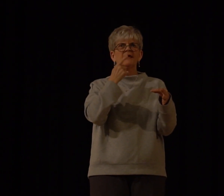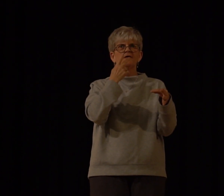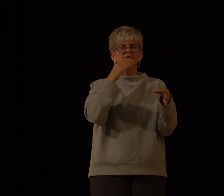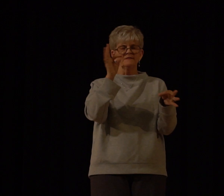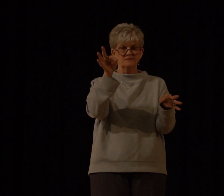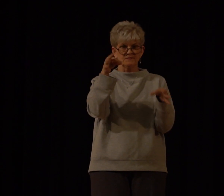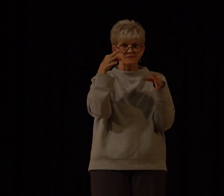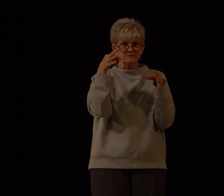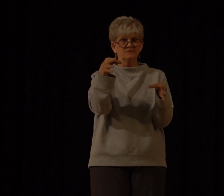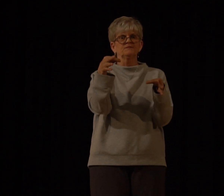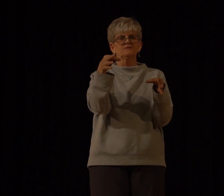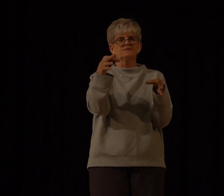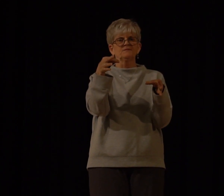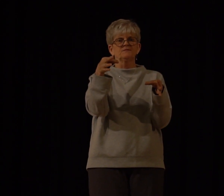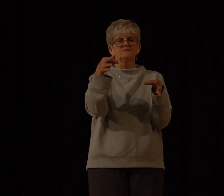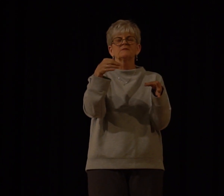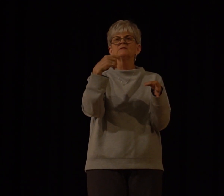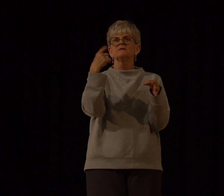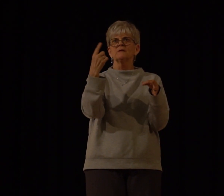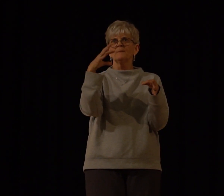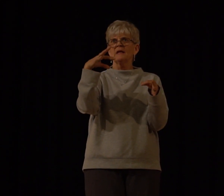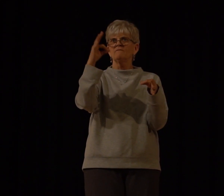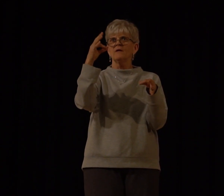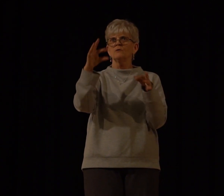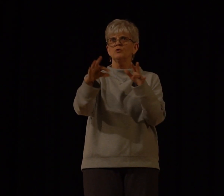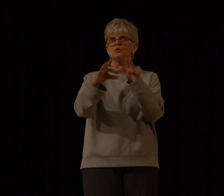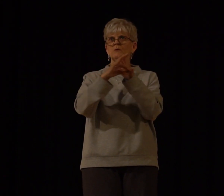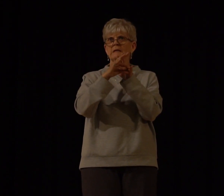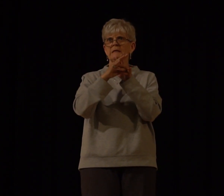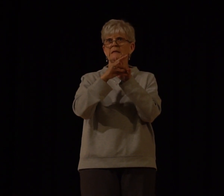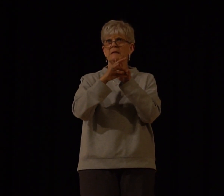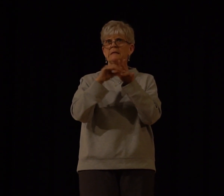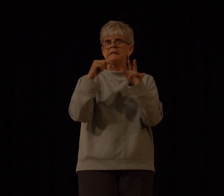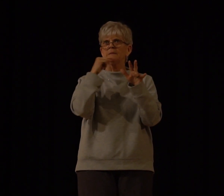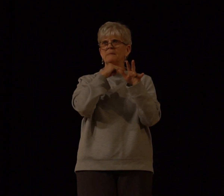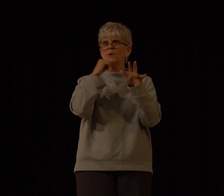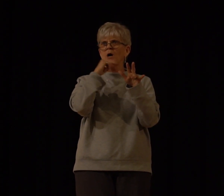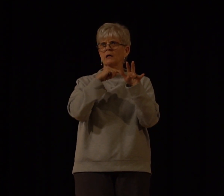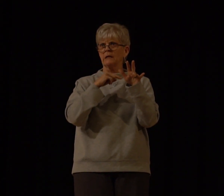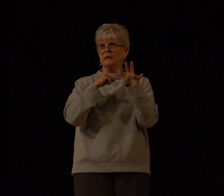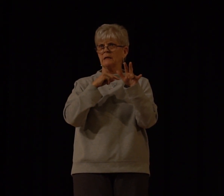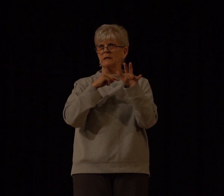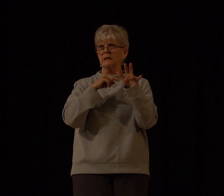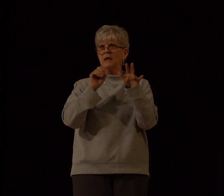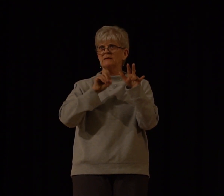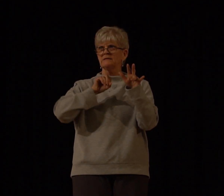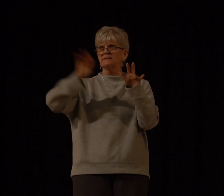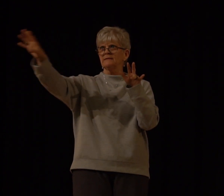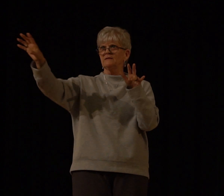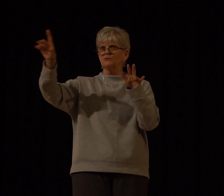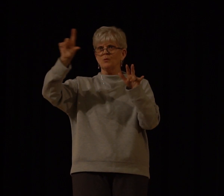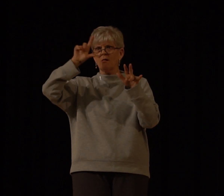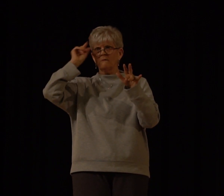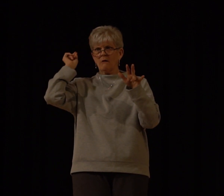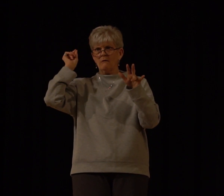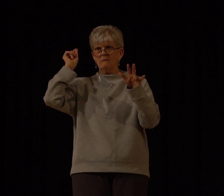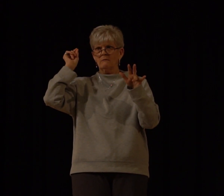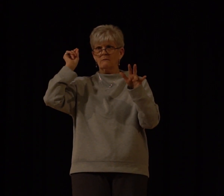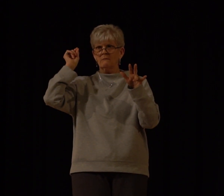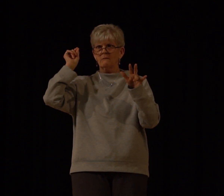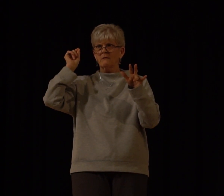and it said "Dear Karen, someone found your ring in Milwaukee and sent it to Gallaudet